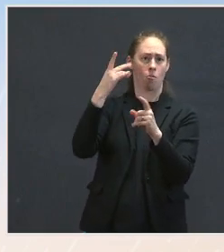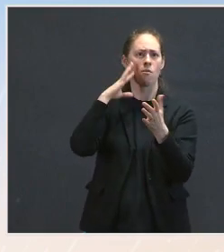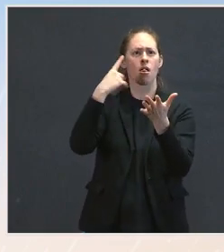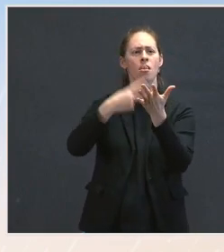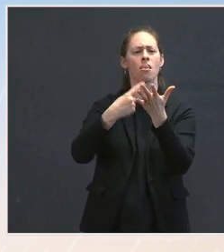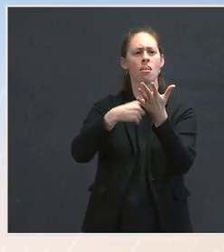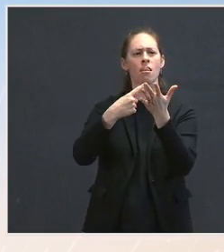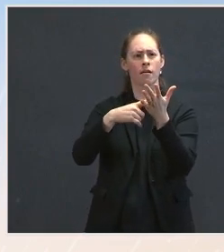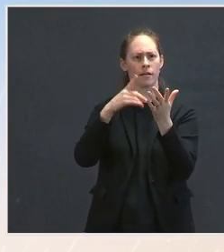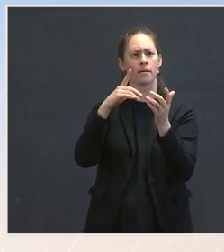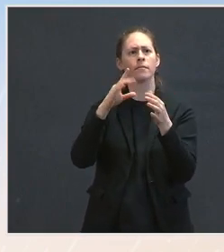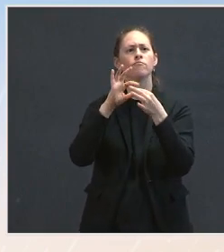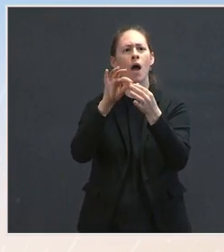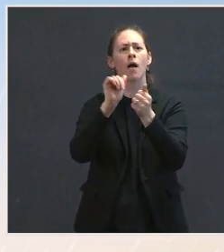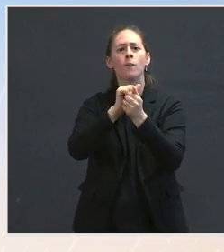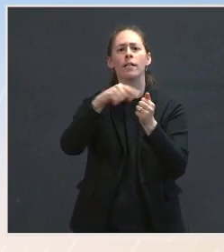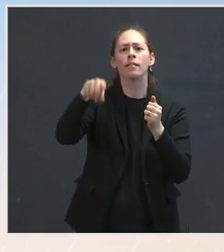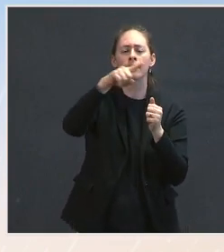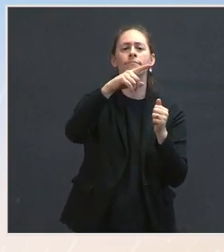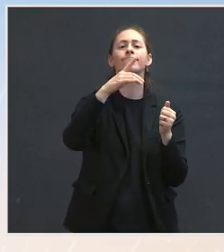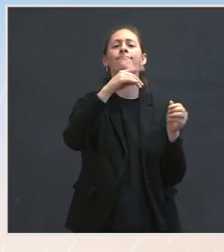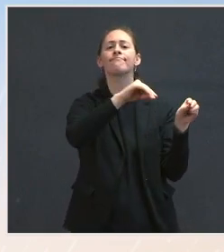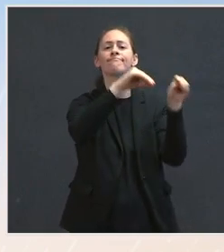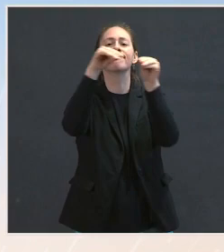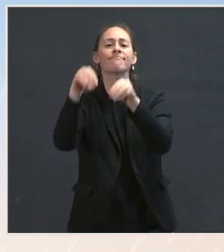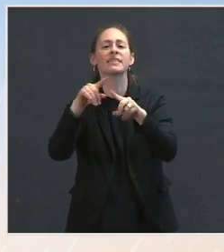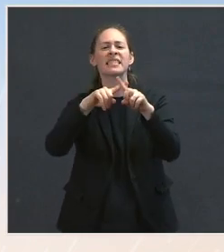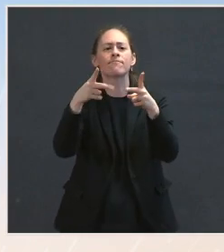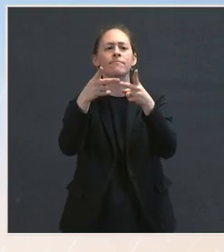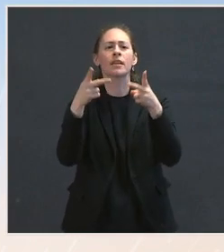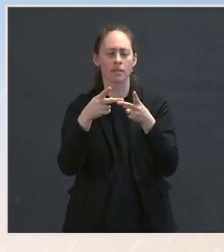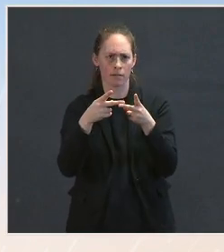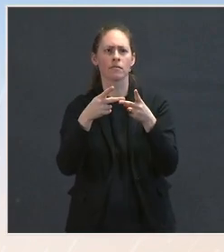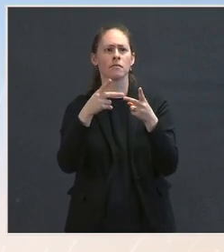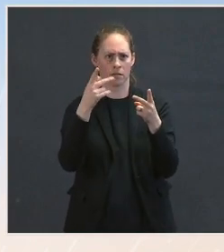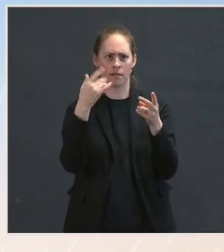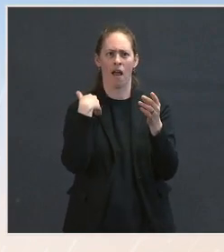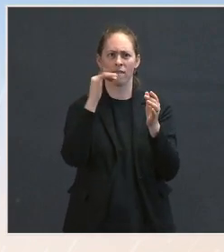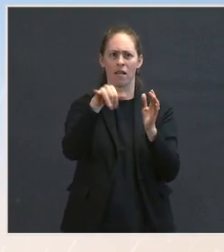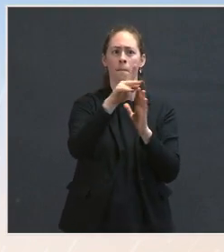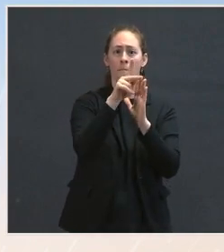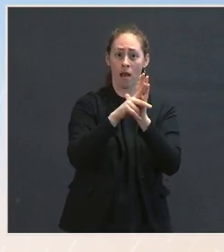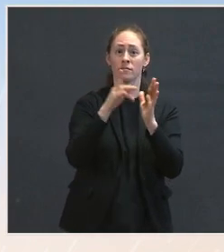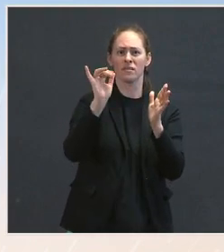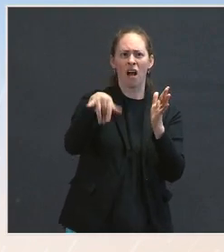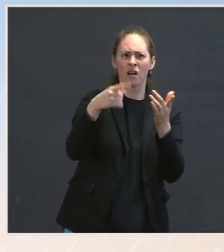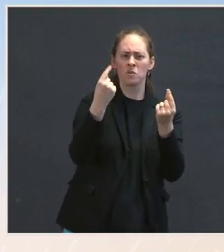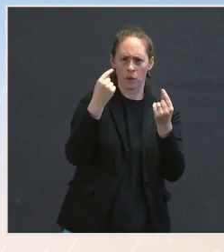He will point to the uptick in migrants coming to the U.S. How is the administration planning to respond?